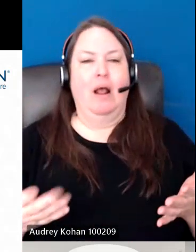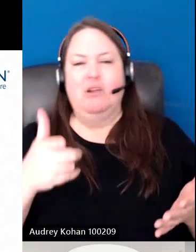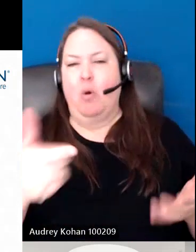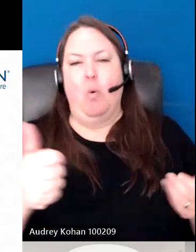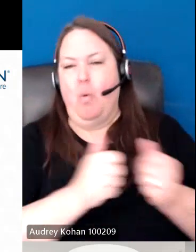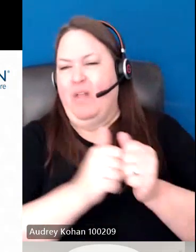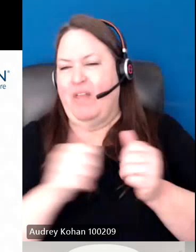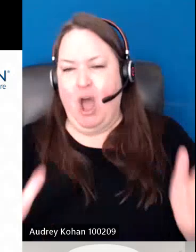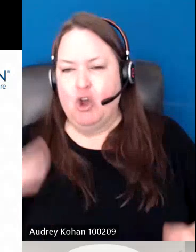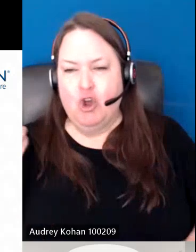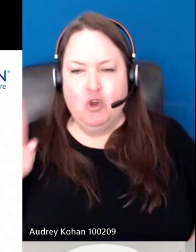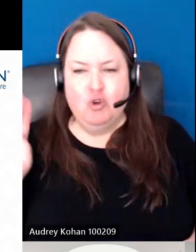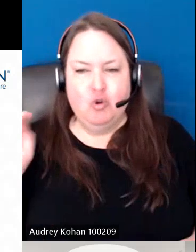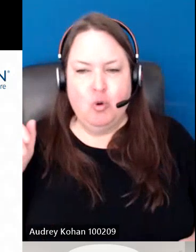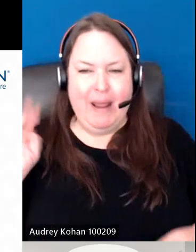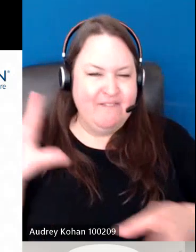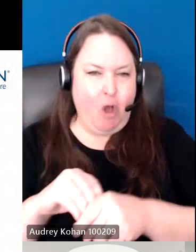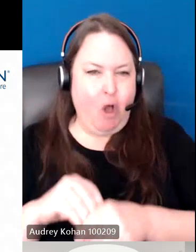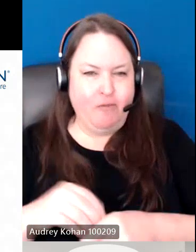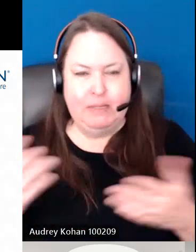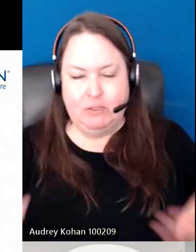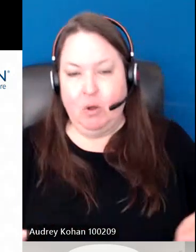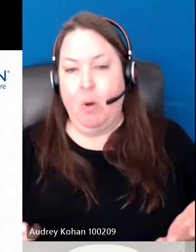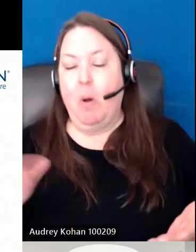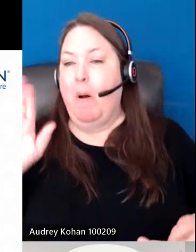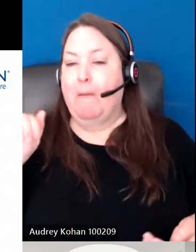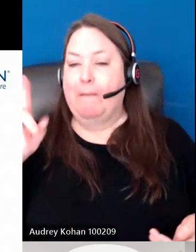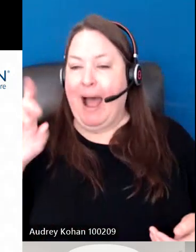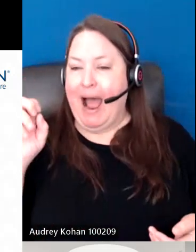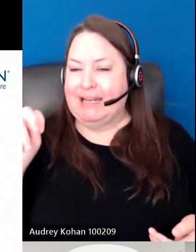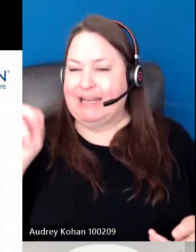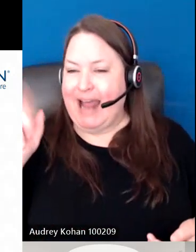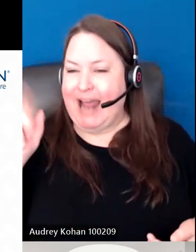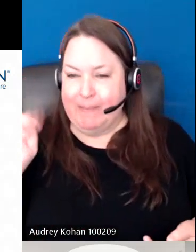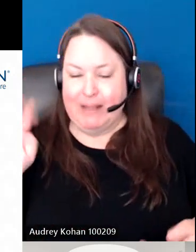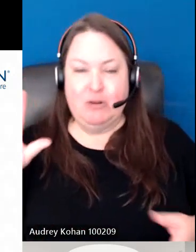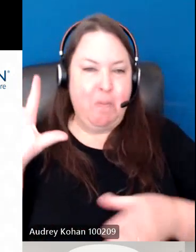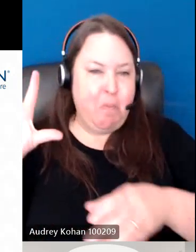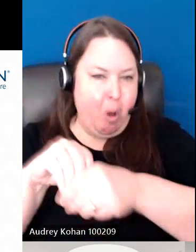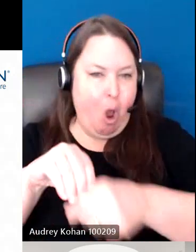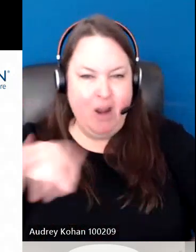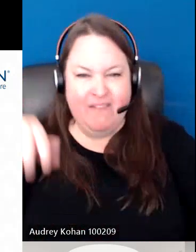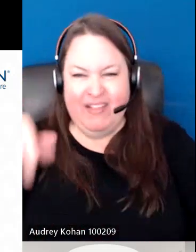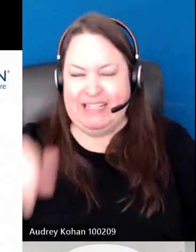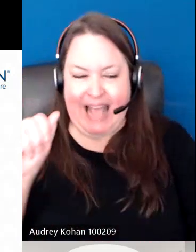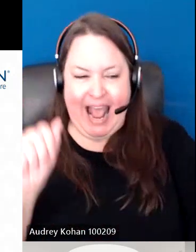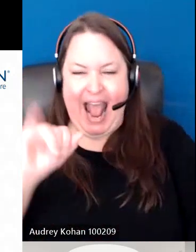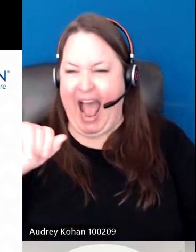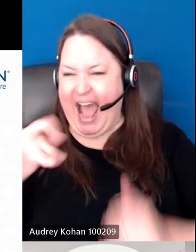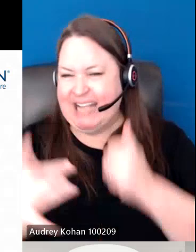uh involvement so the Biden Administration as a part of this AI technology Revolution that's been